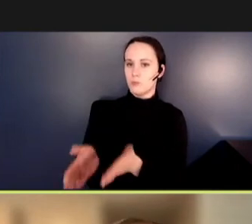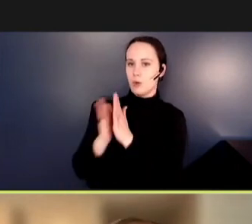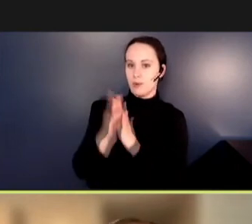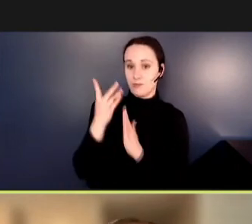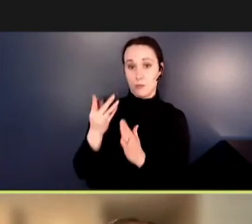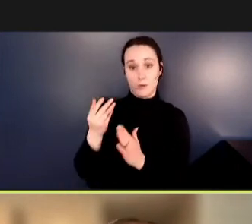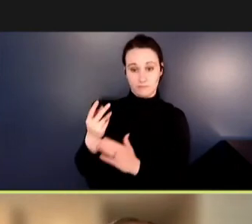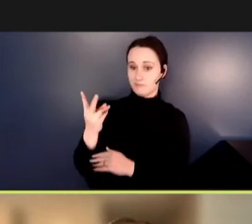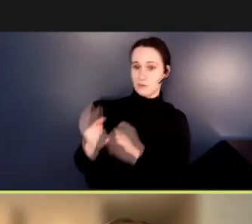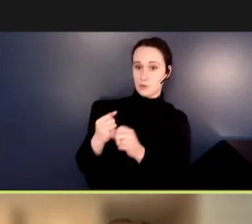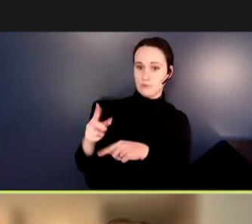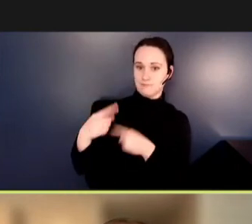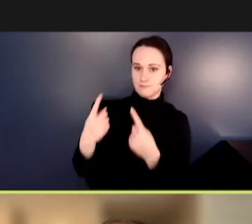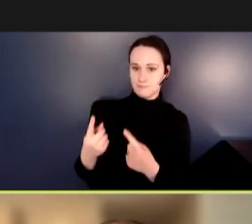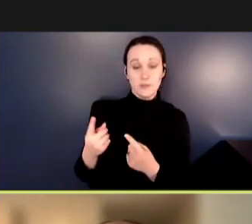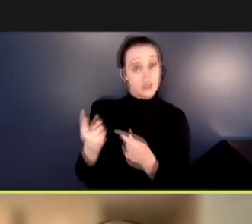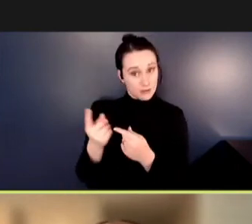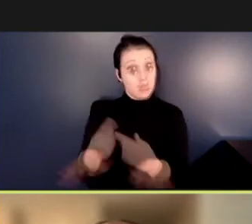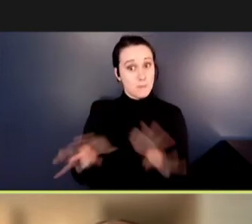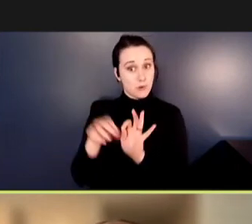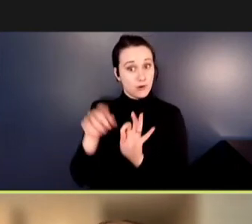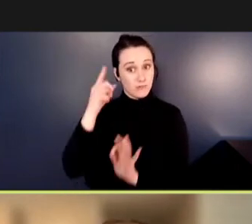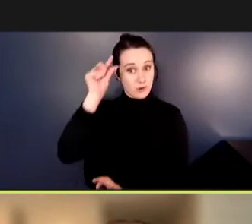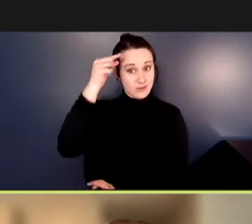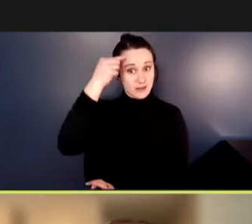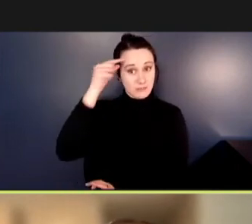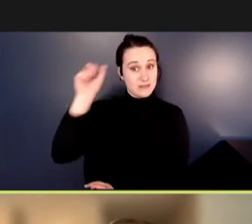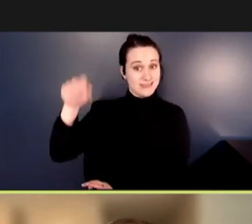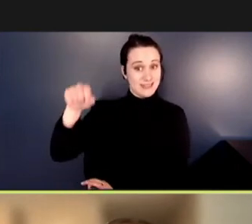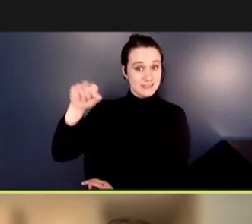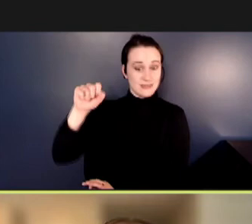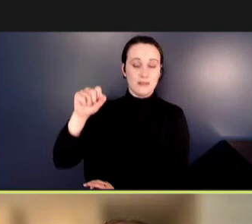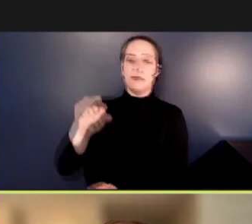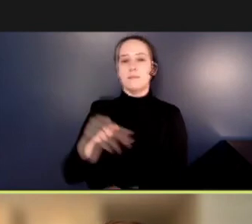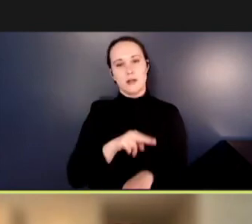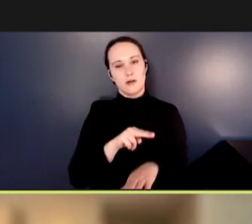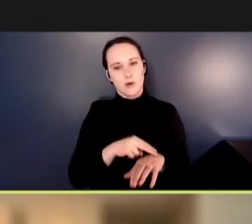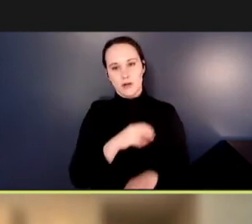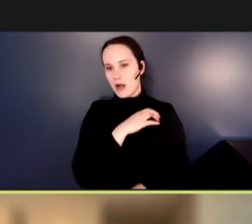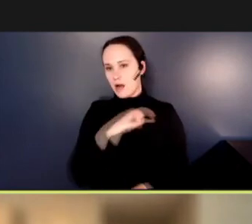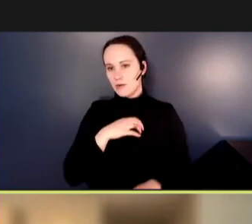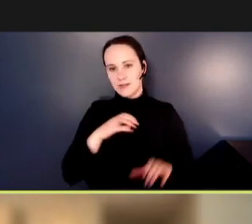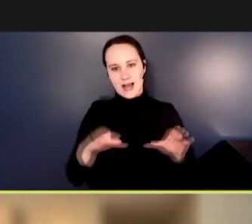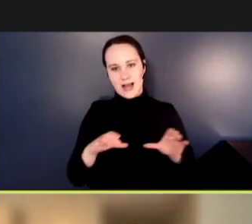importance to the administration, but of course, congressional action is needed. And so there are